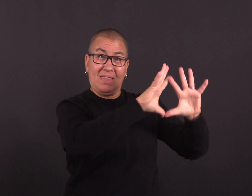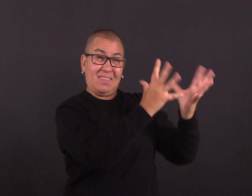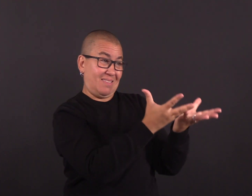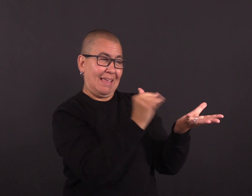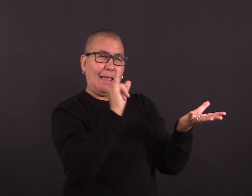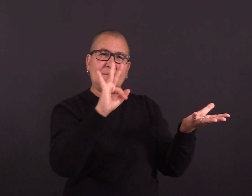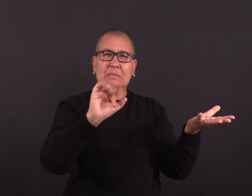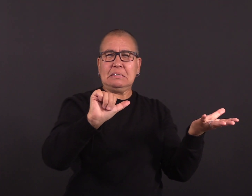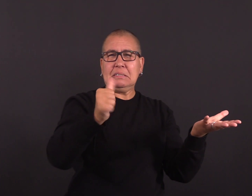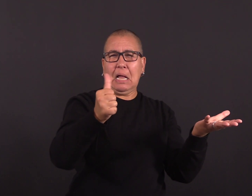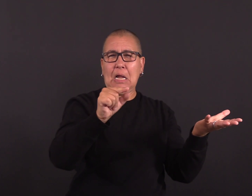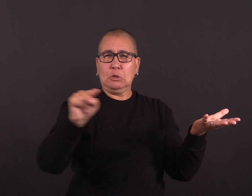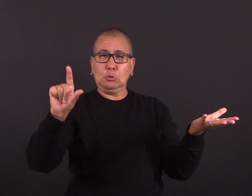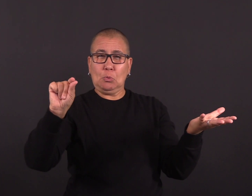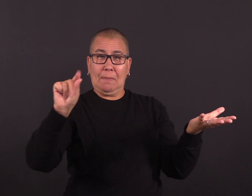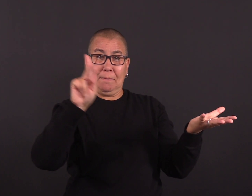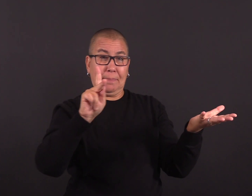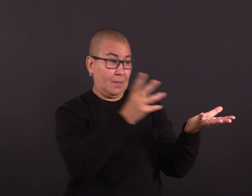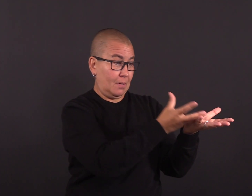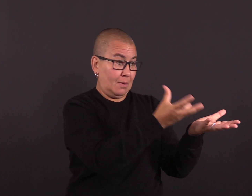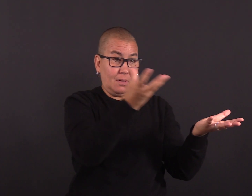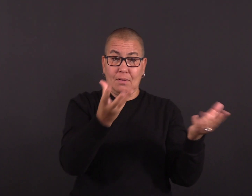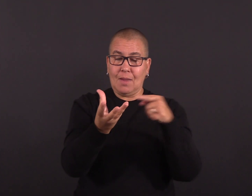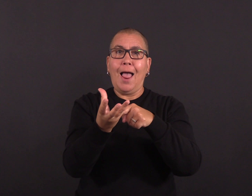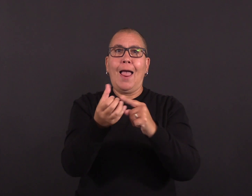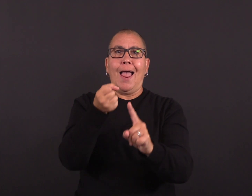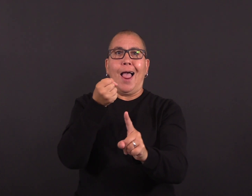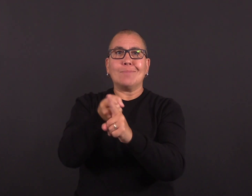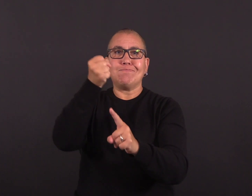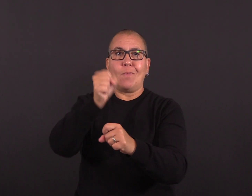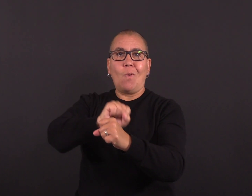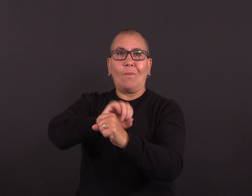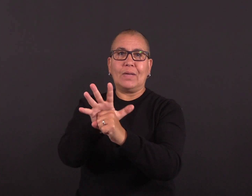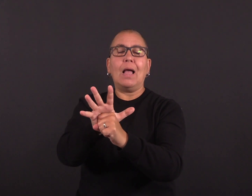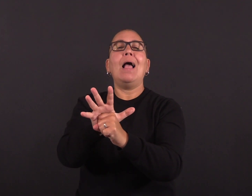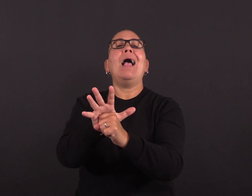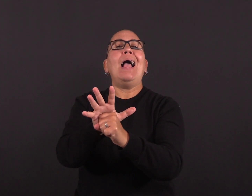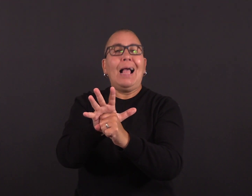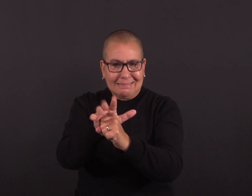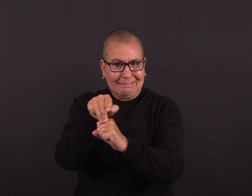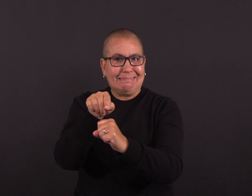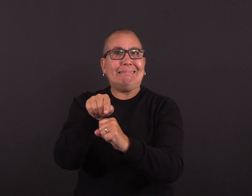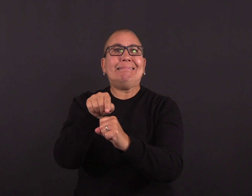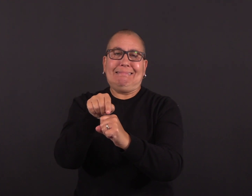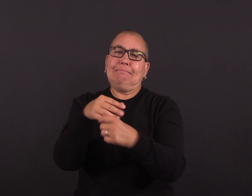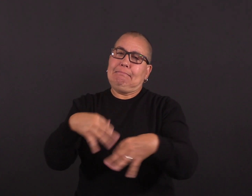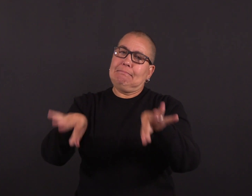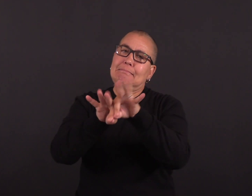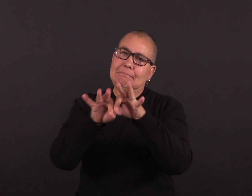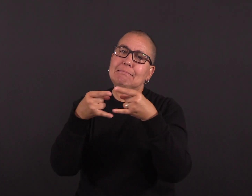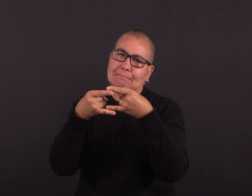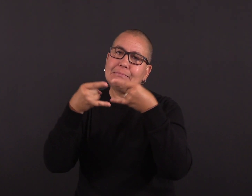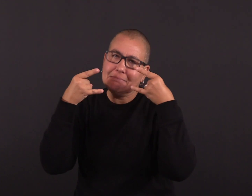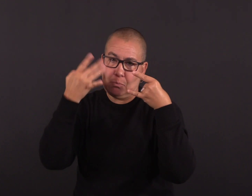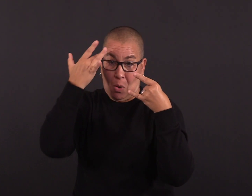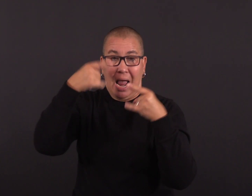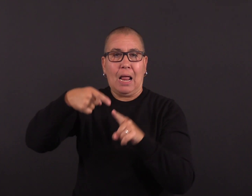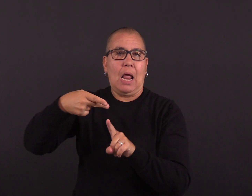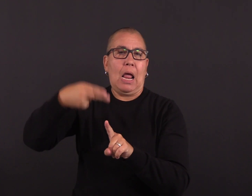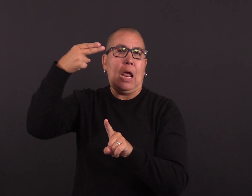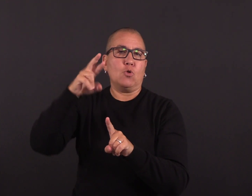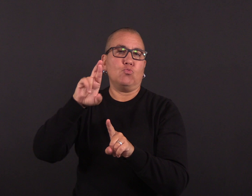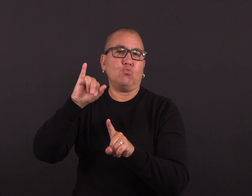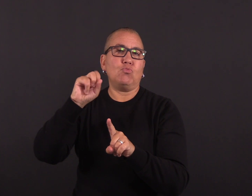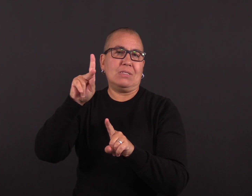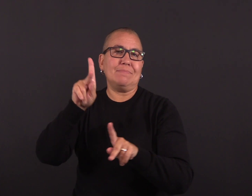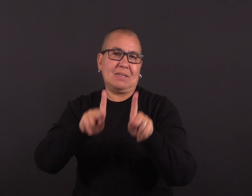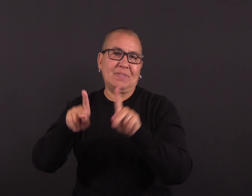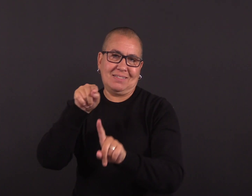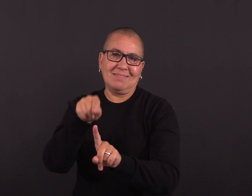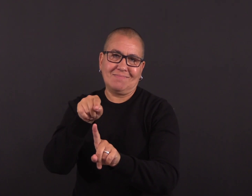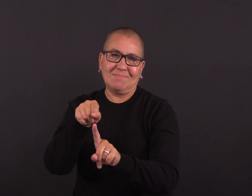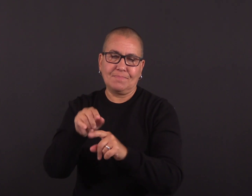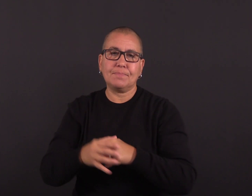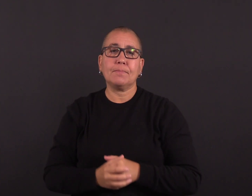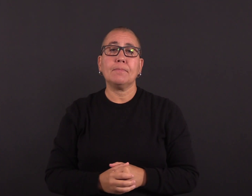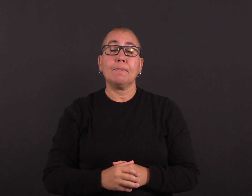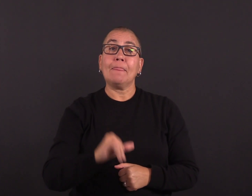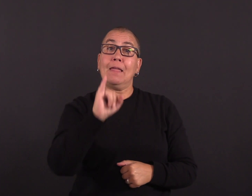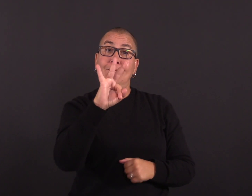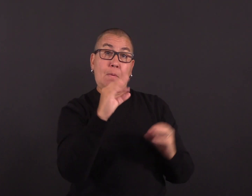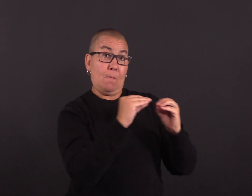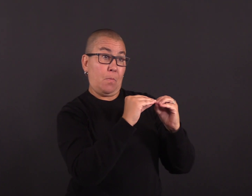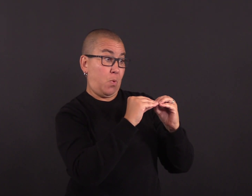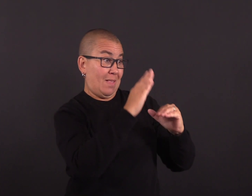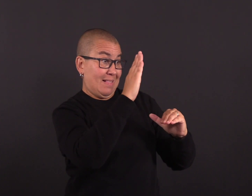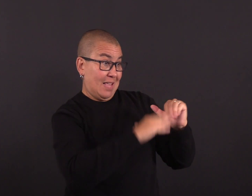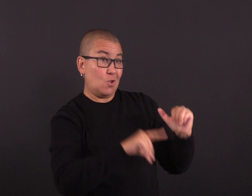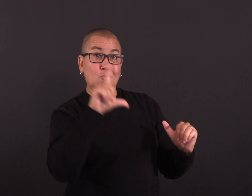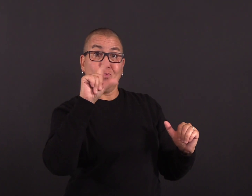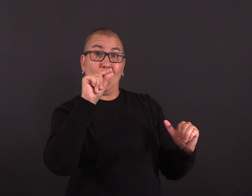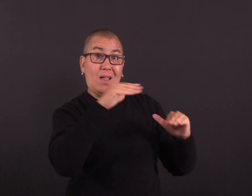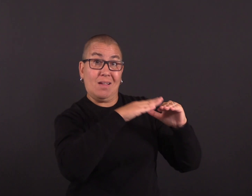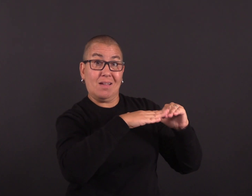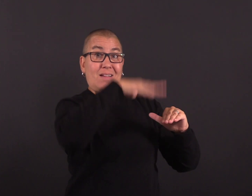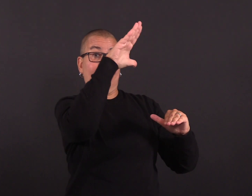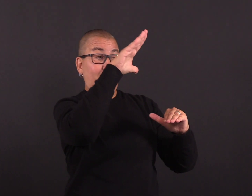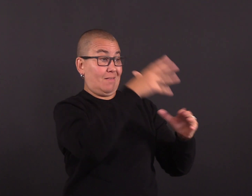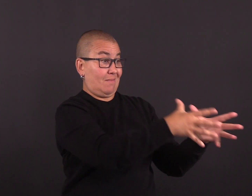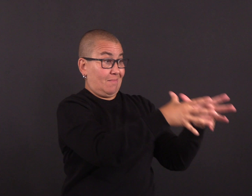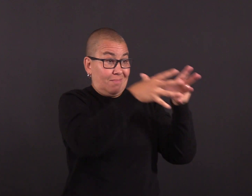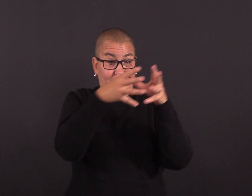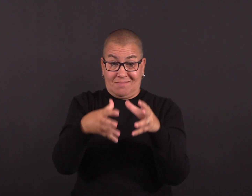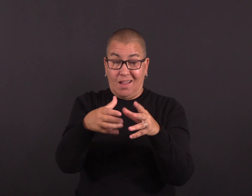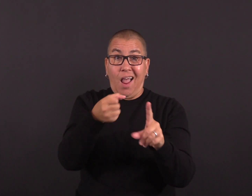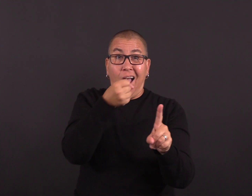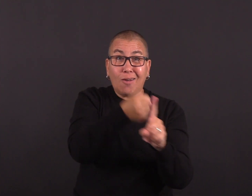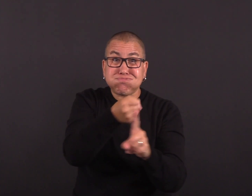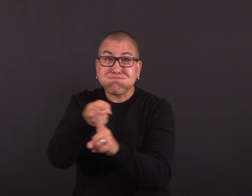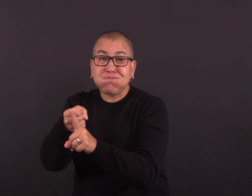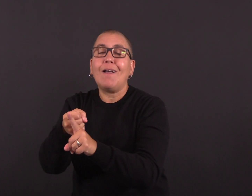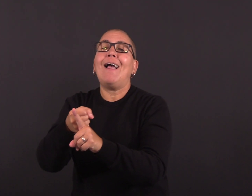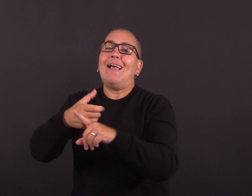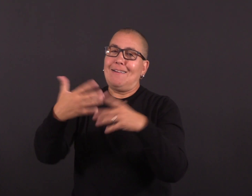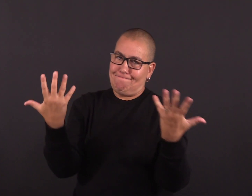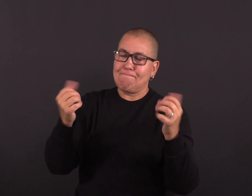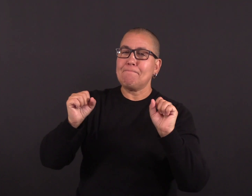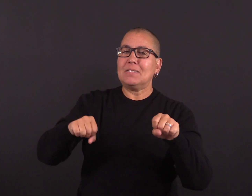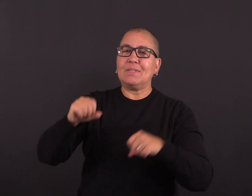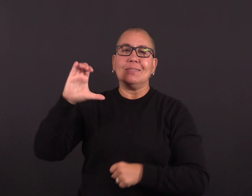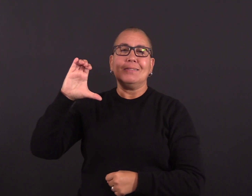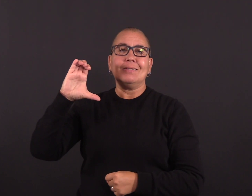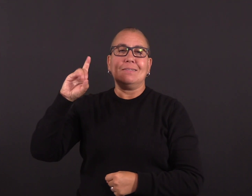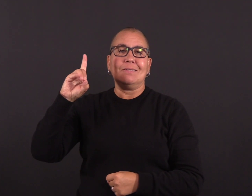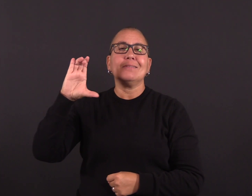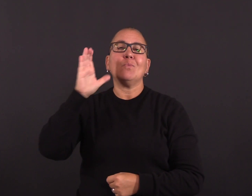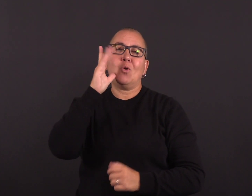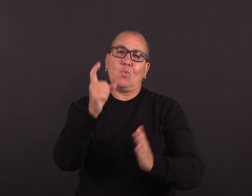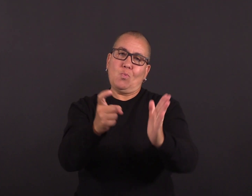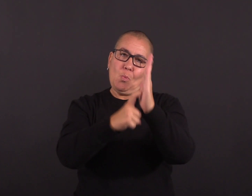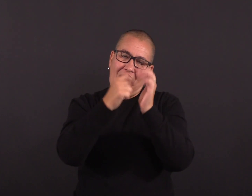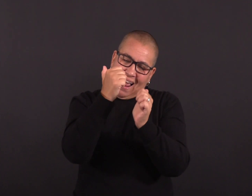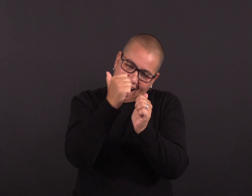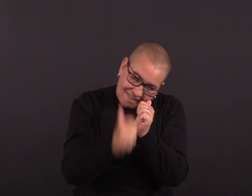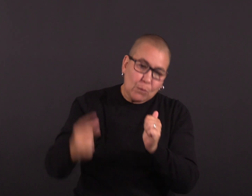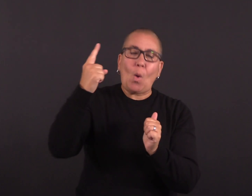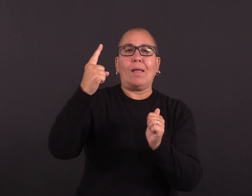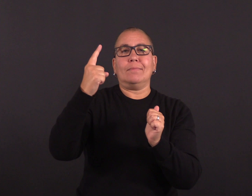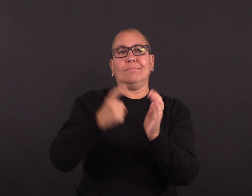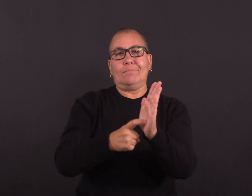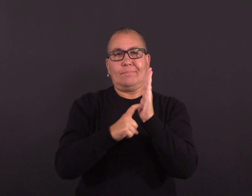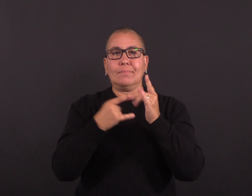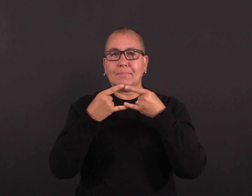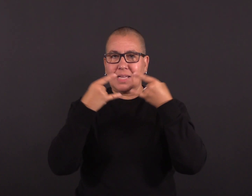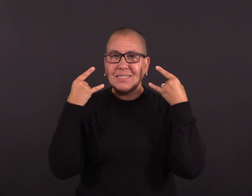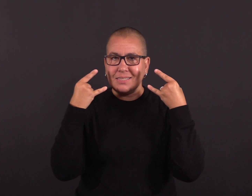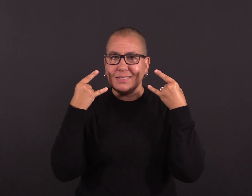high-risk individuals when 10 to 19.9 people per 100,000 are hospitalized from the virus.